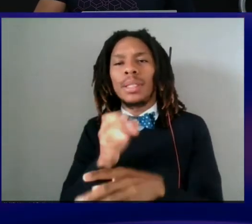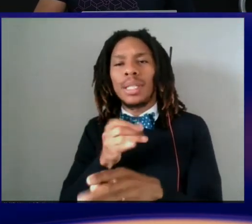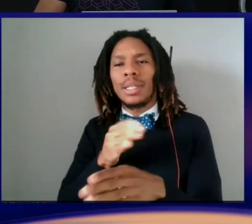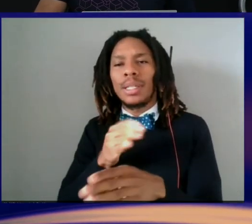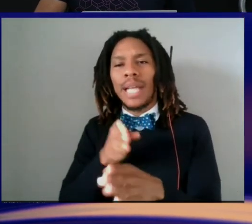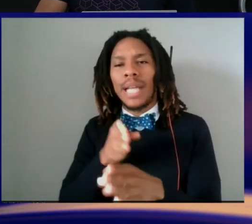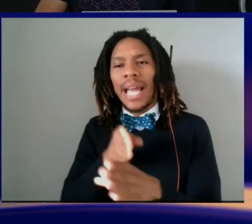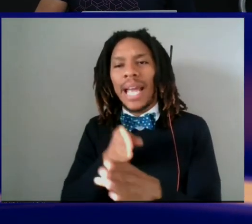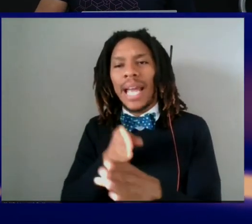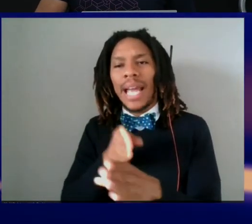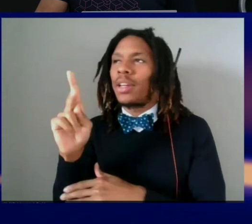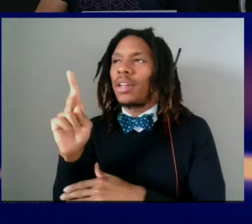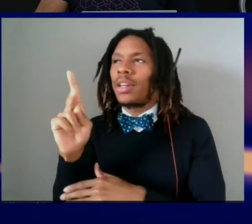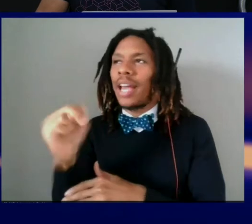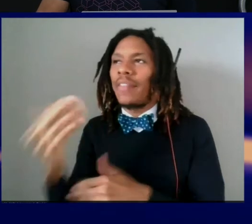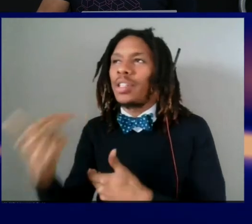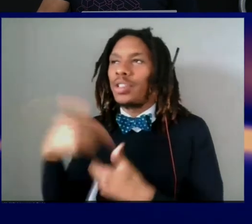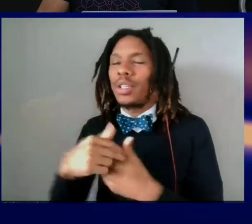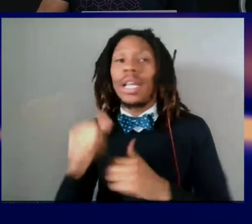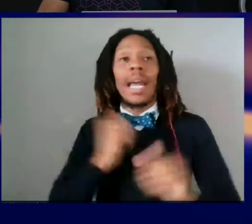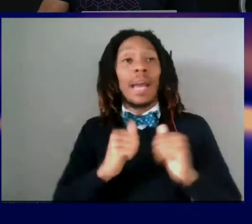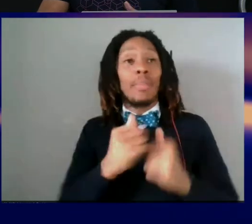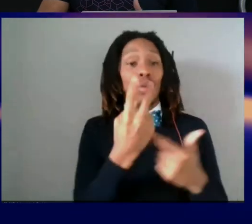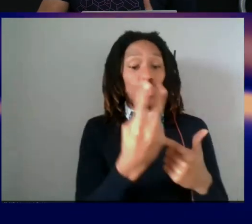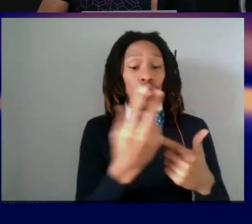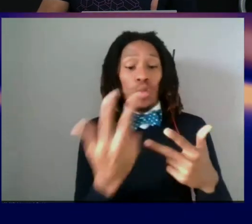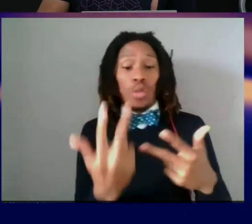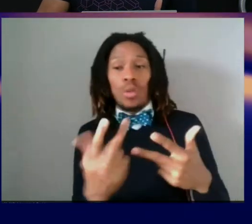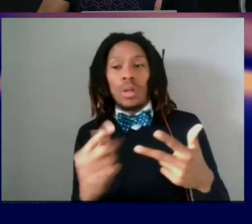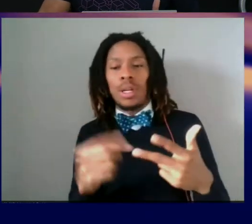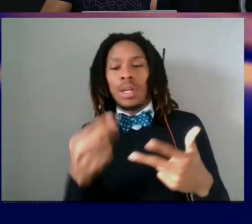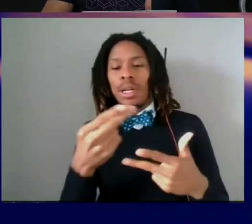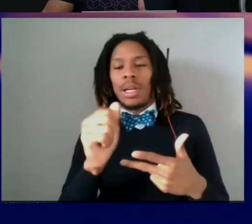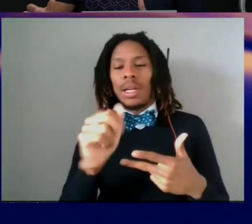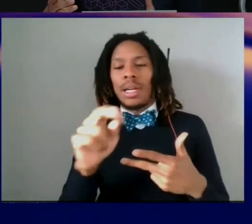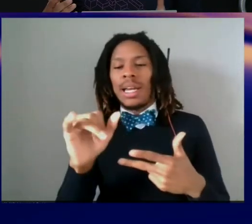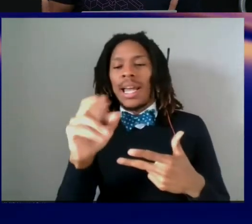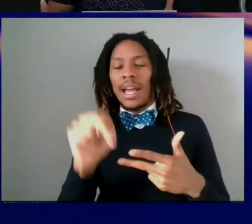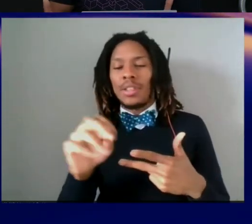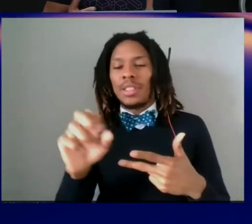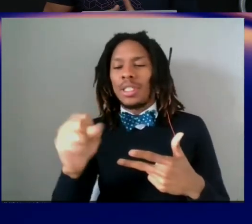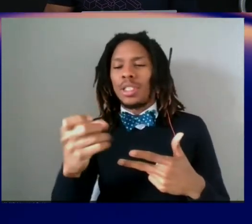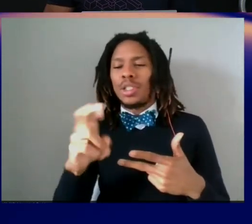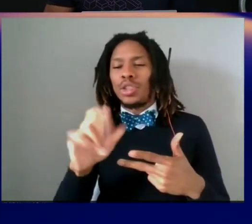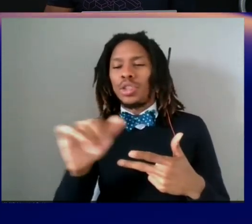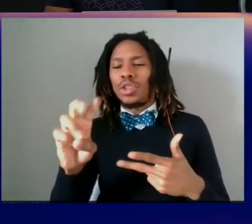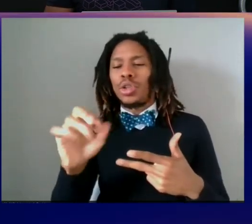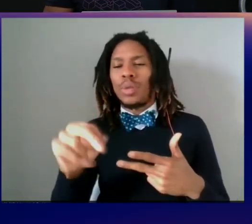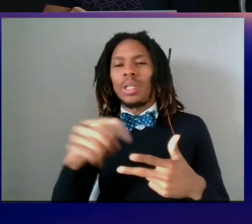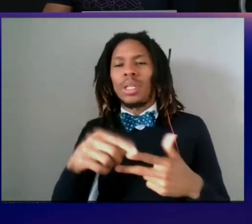And then episode two and three, Harrison Sherwin joined. He's also a technical trainer with training certification.